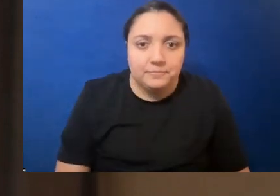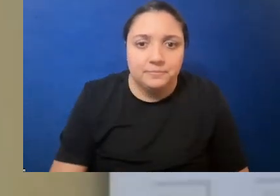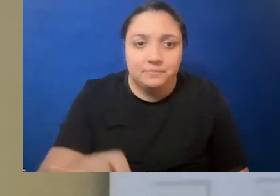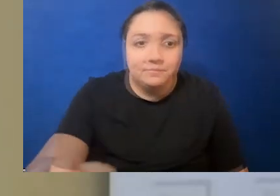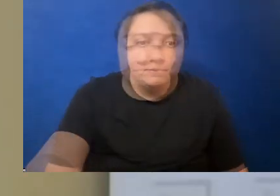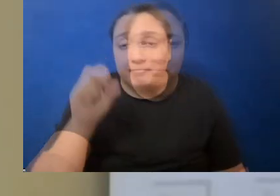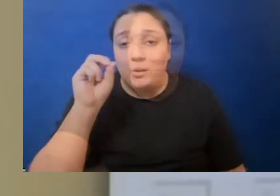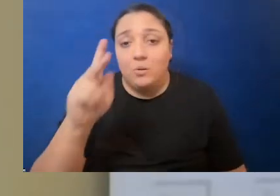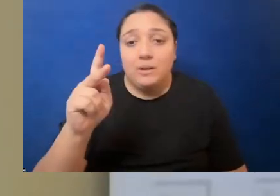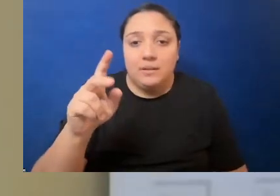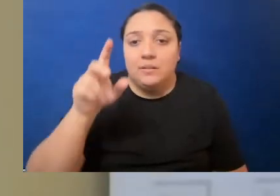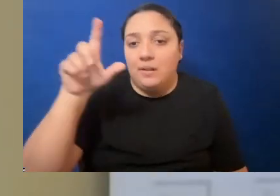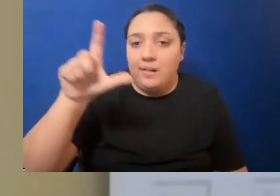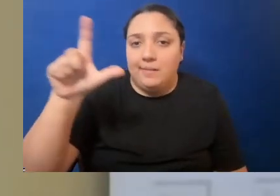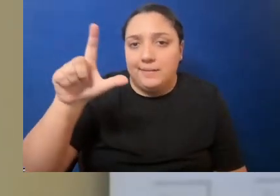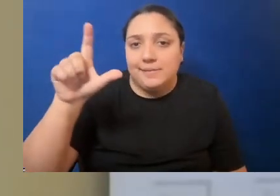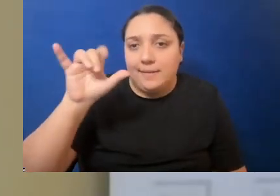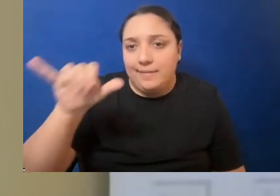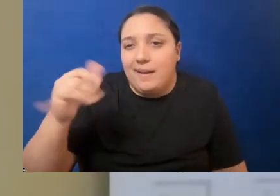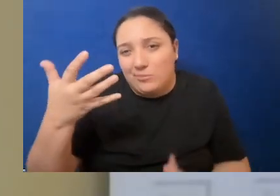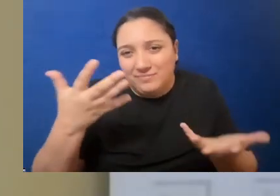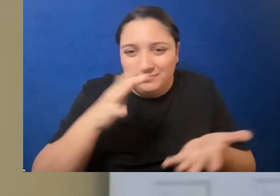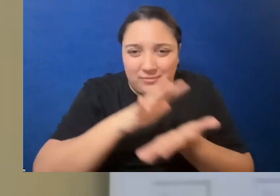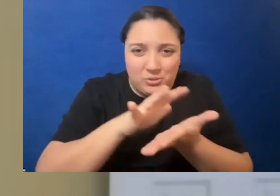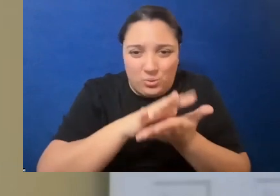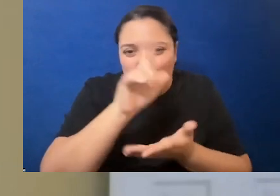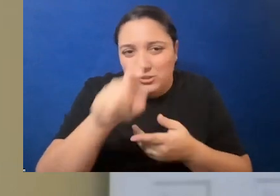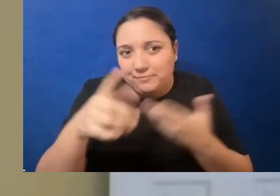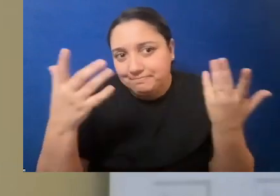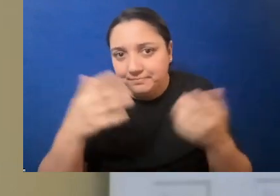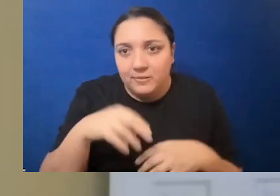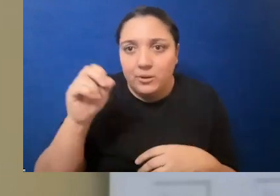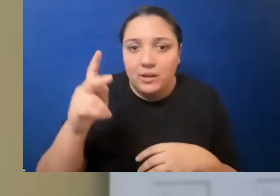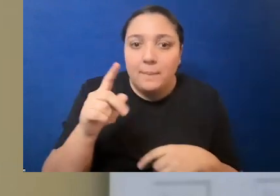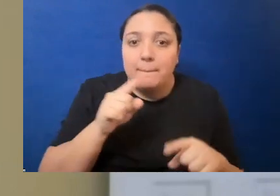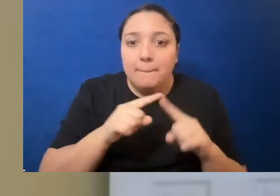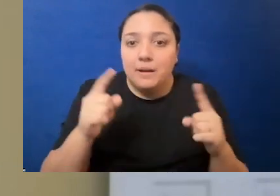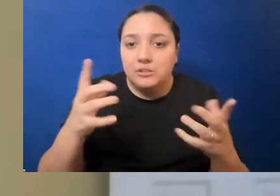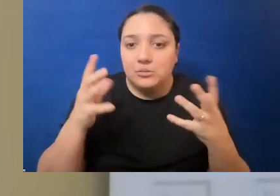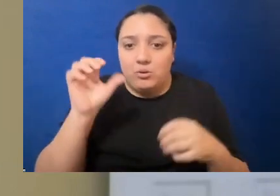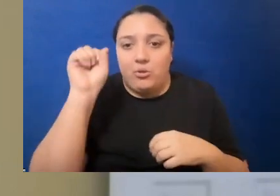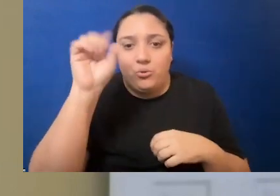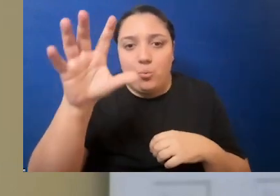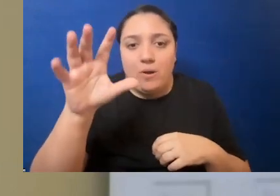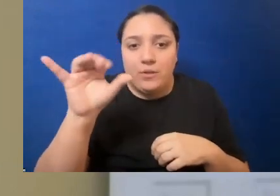OKAY. I JUST WANTED TO THROW OUT THERE